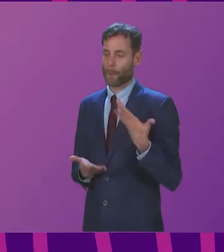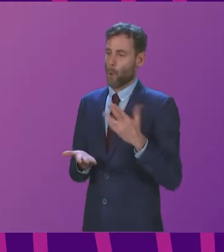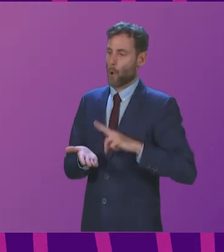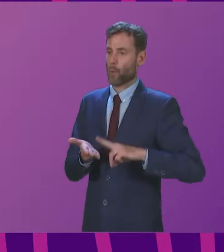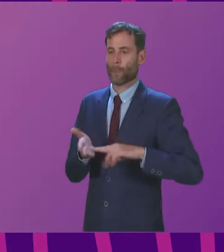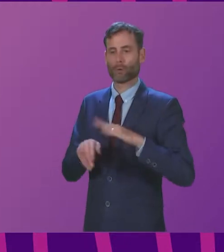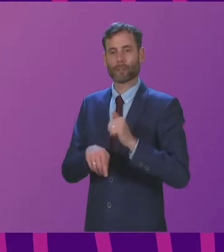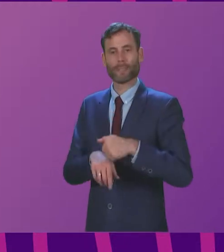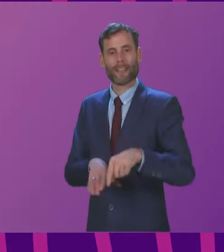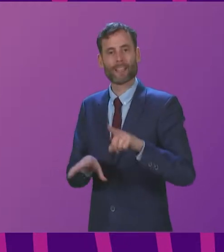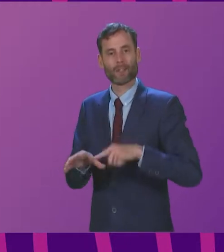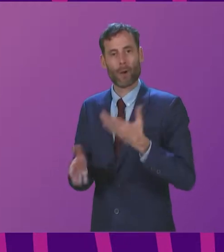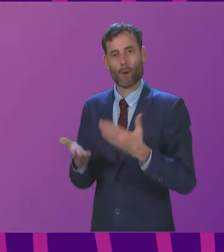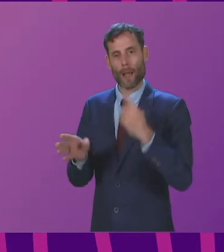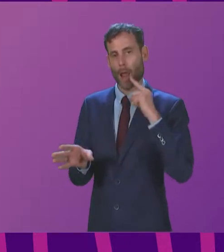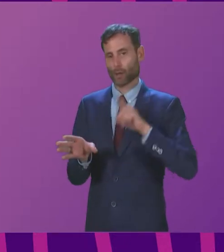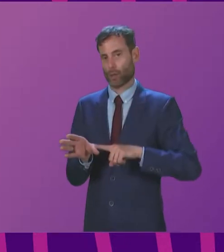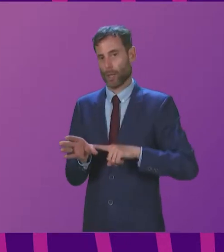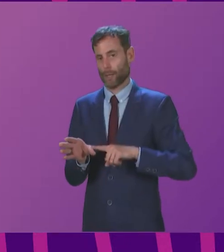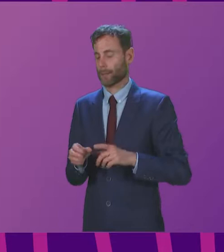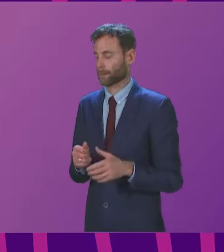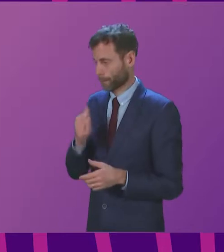of the rest of us, will have a more normal Christmas this year than they did last year.